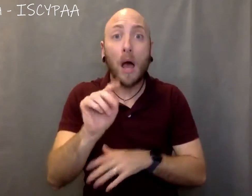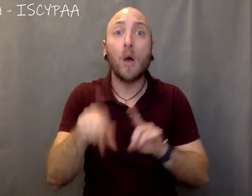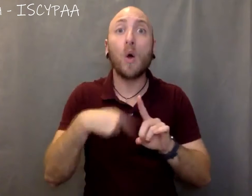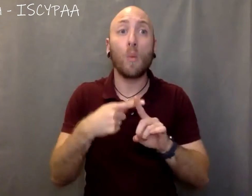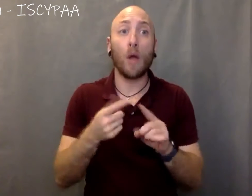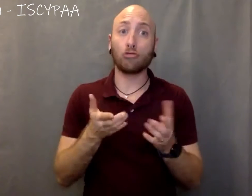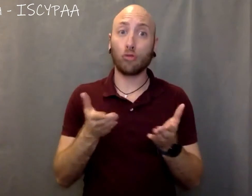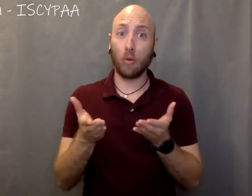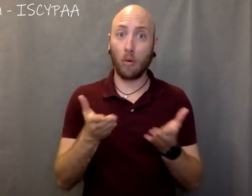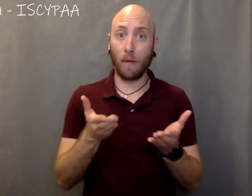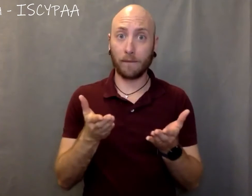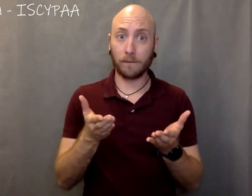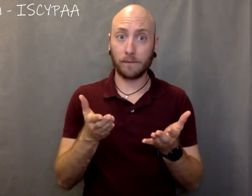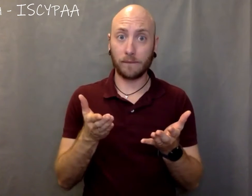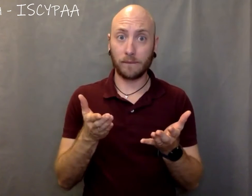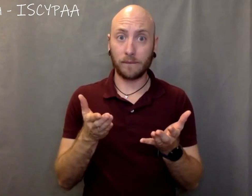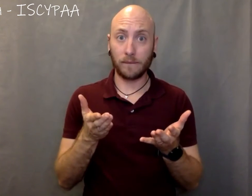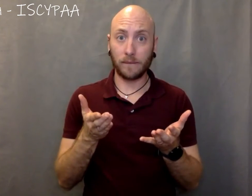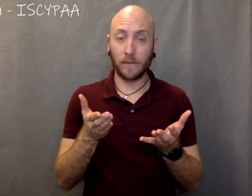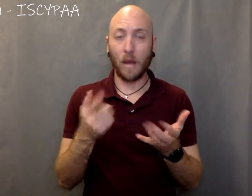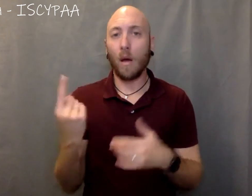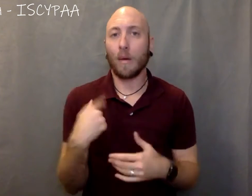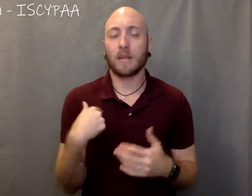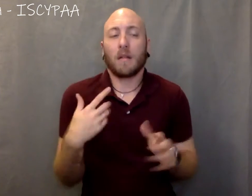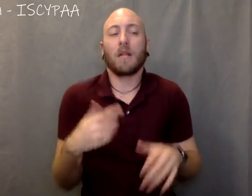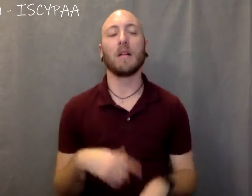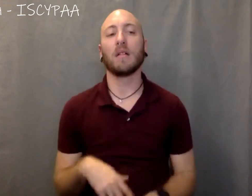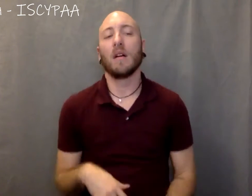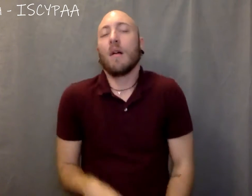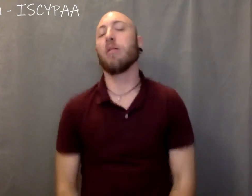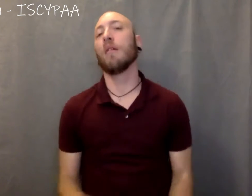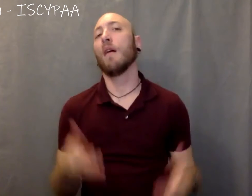my baseline is that I don't want to do the work and I don't want to do anything and most of the time I would like to stay in bed,